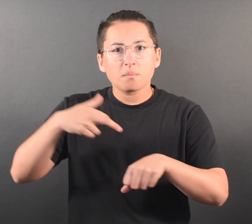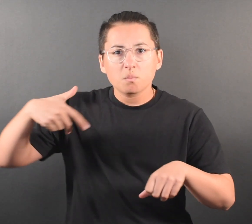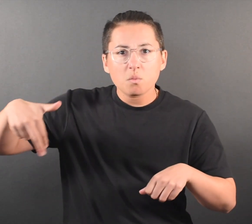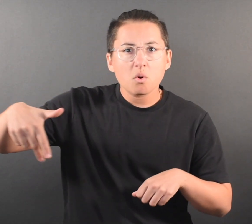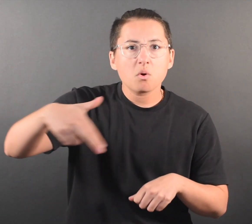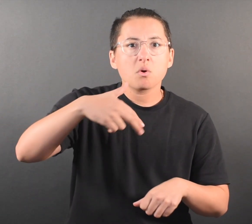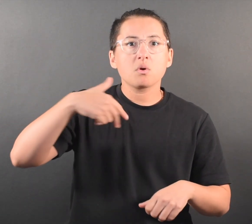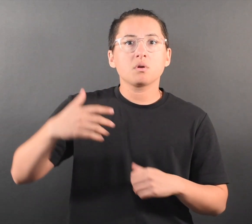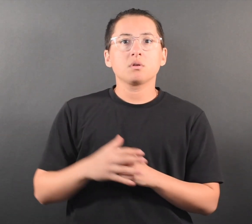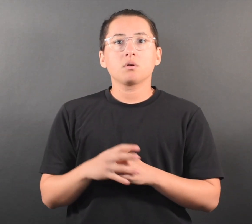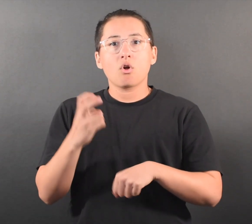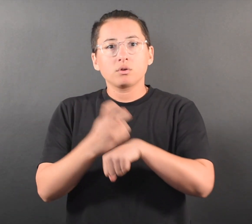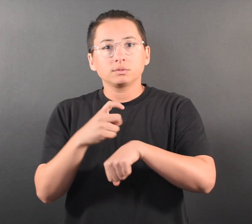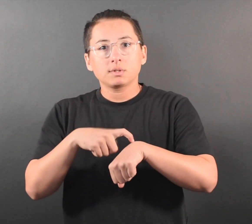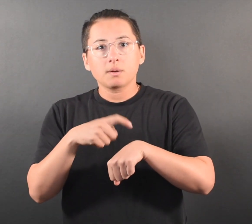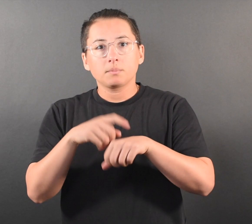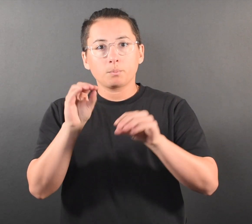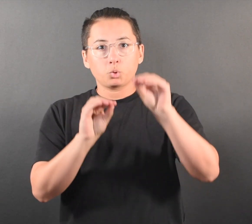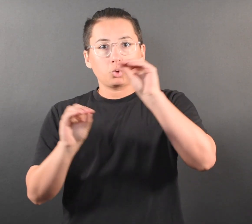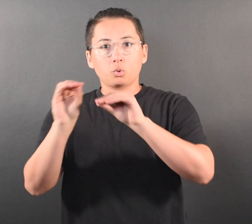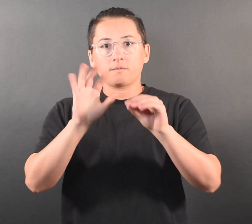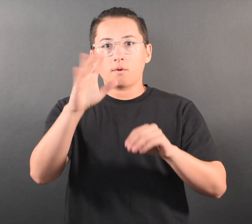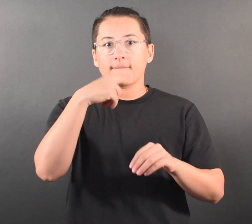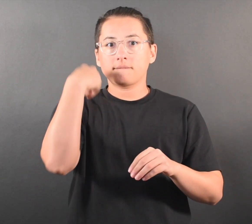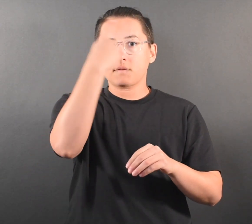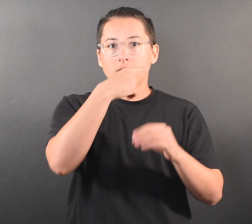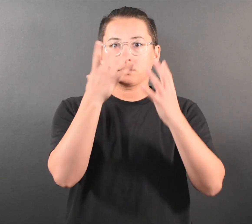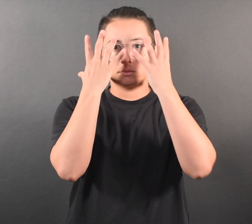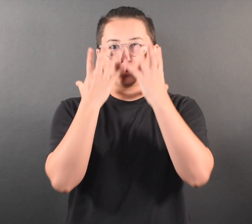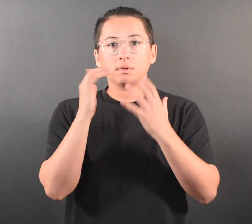Hard time walking • Hard time with moving your face,